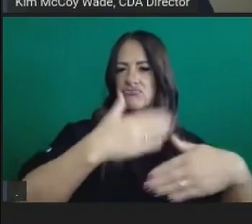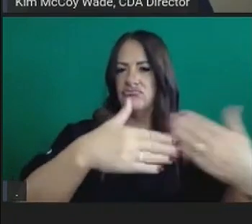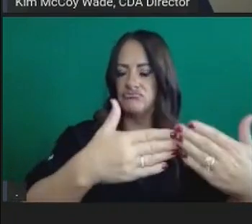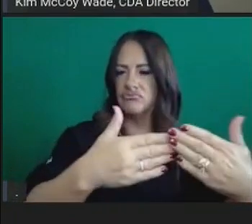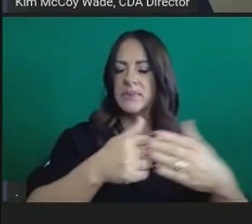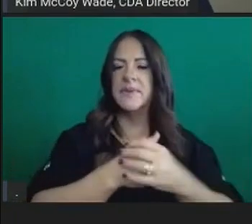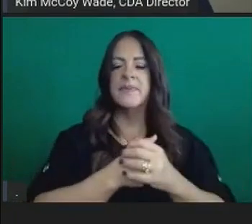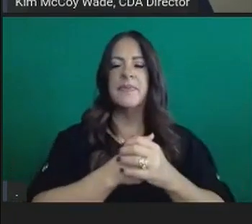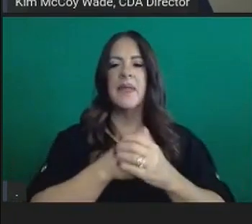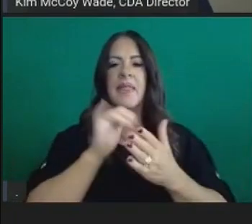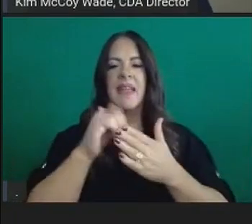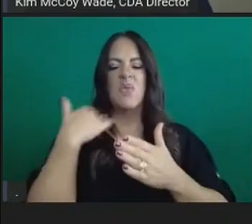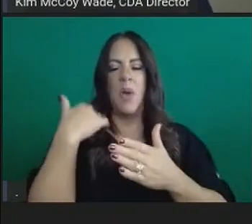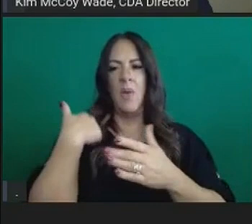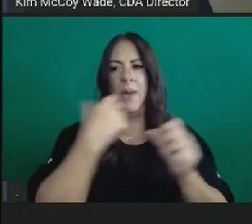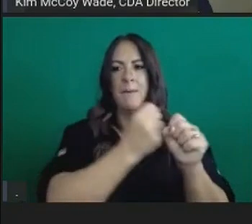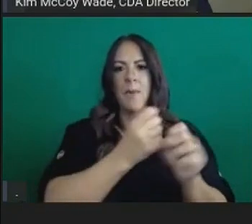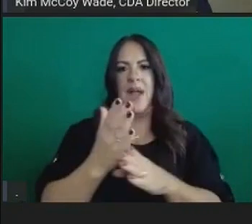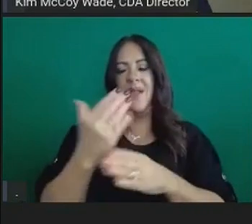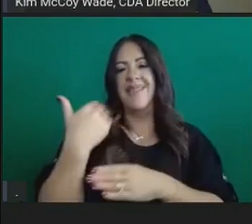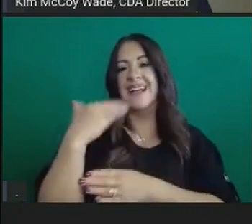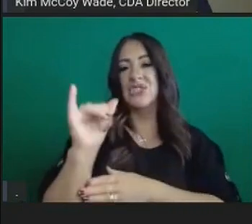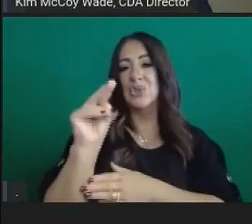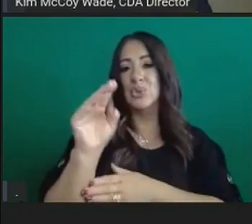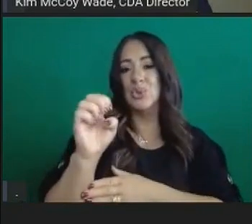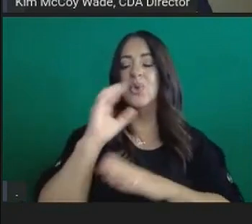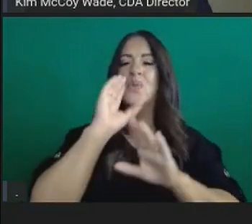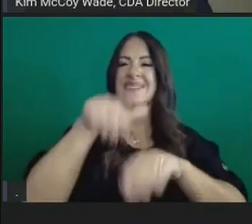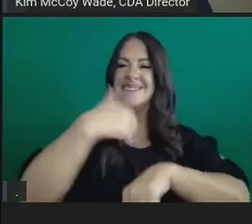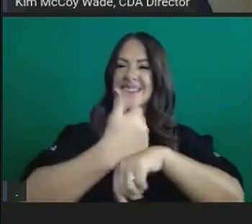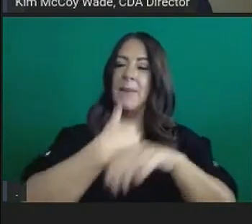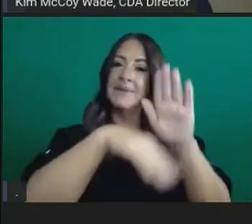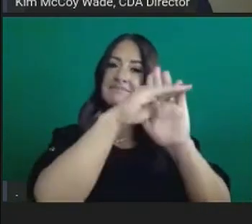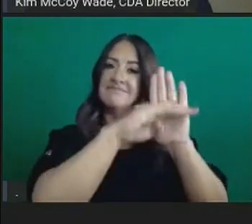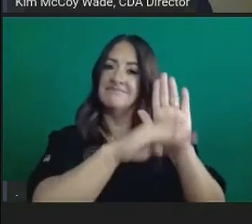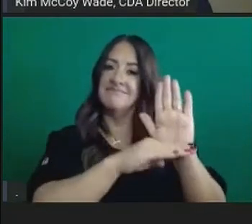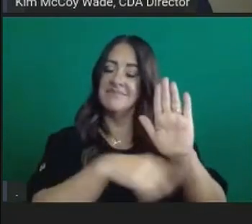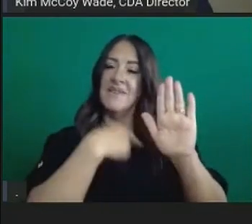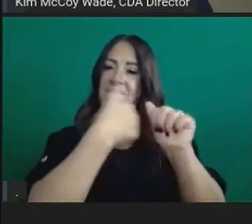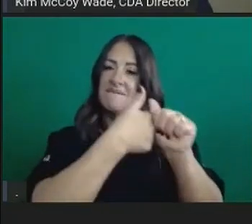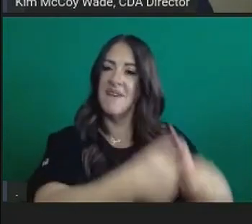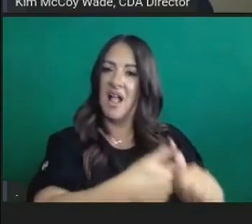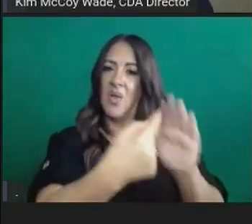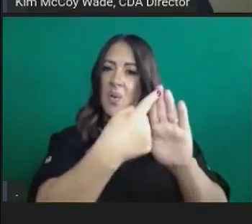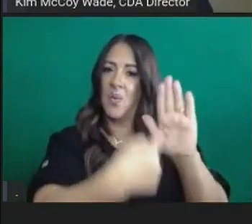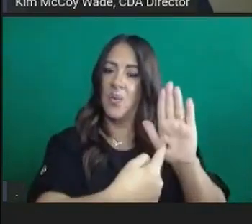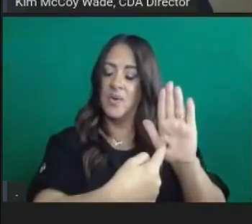THAT CARE AS LONG AS POSSIBLE. NOW WE ALSO KNOW THAT A THIRD GOAL IS THAT WE ARE PREPARED.